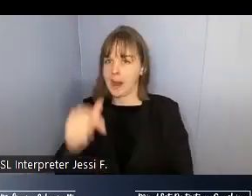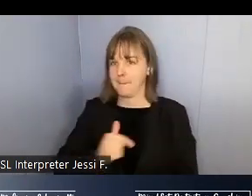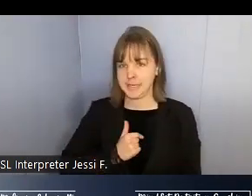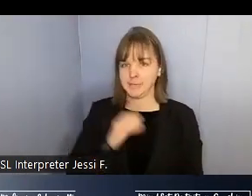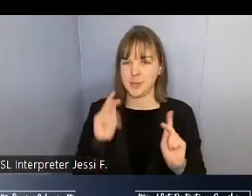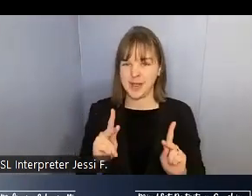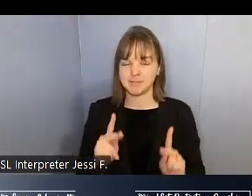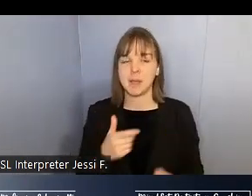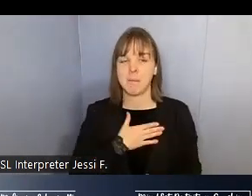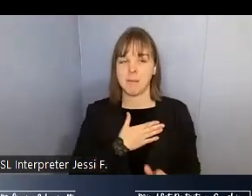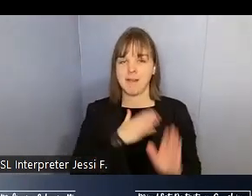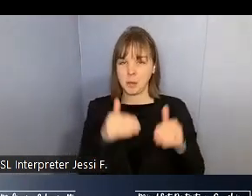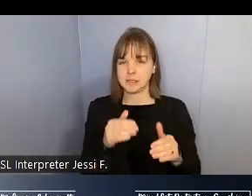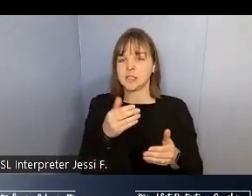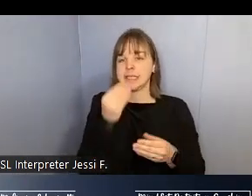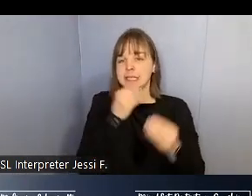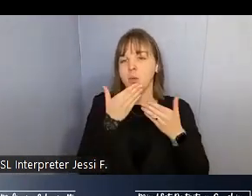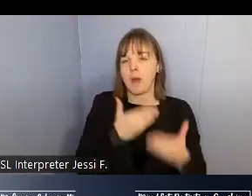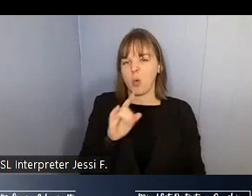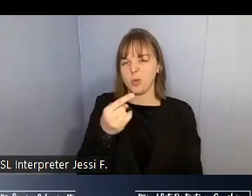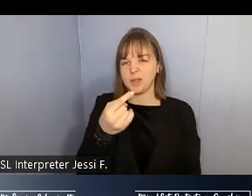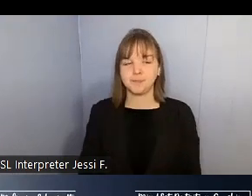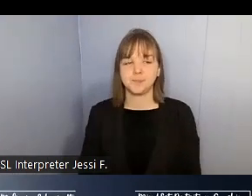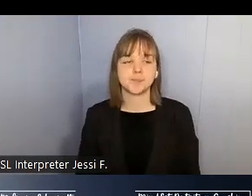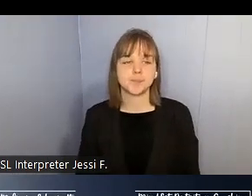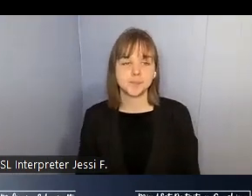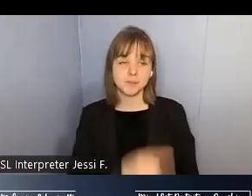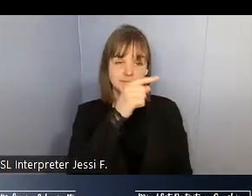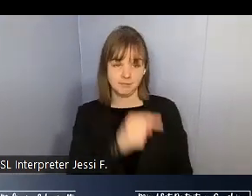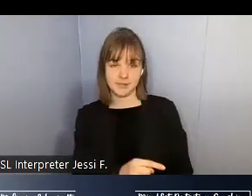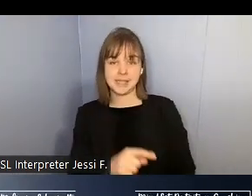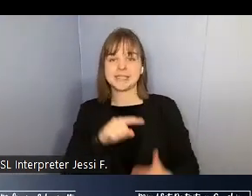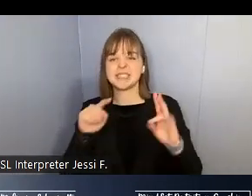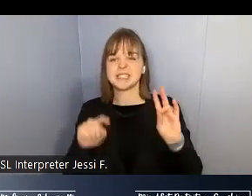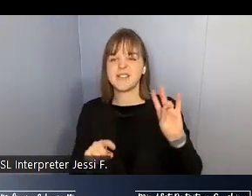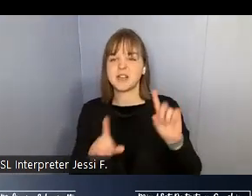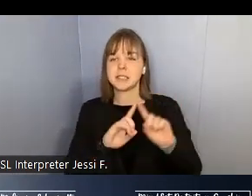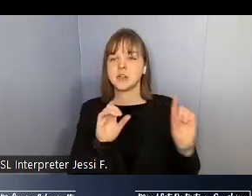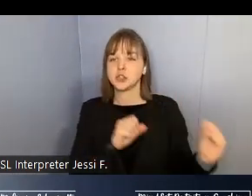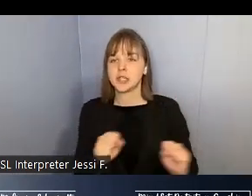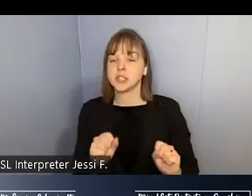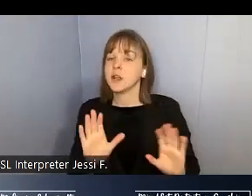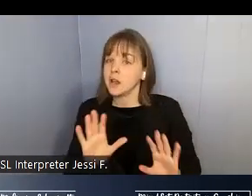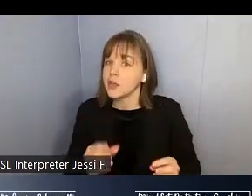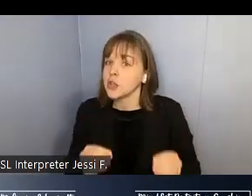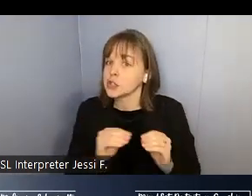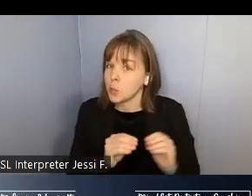So we're going to be talking about seven strategies today. There are certainly more than seven, but we only have an hour. So I chose these because I thought